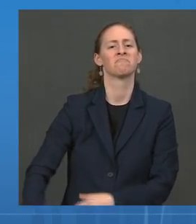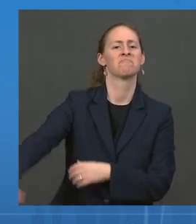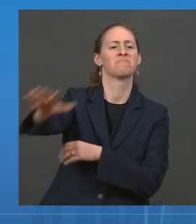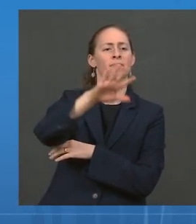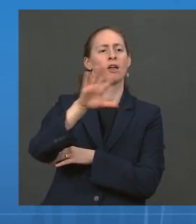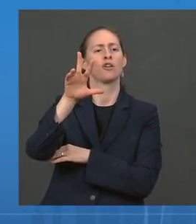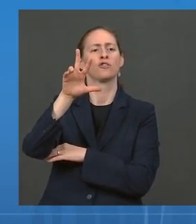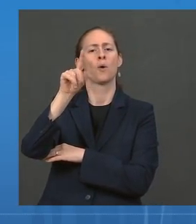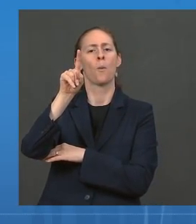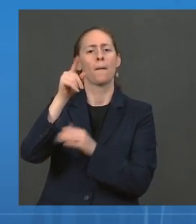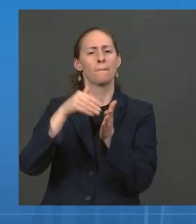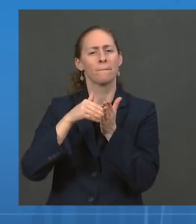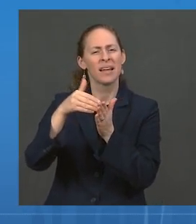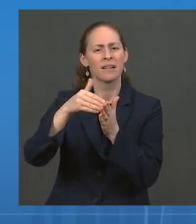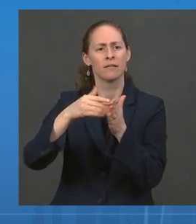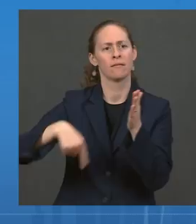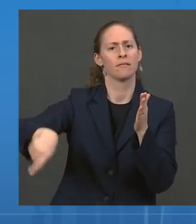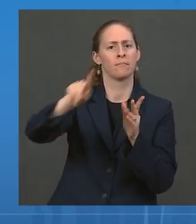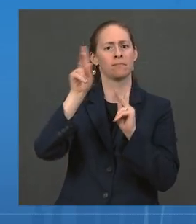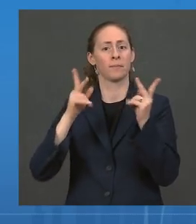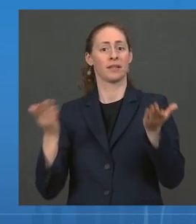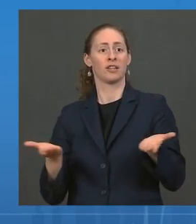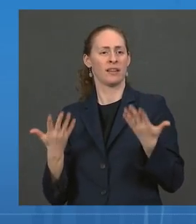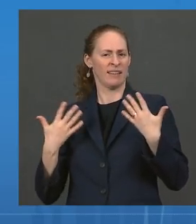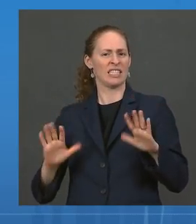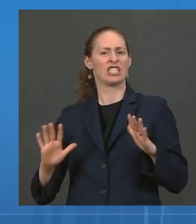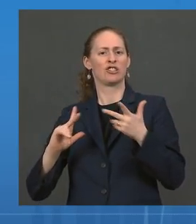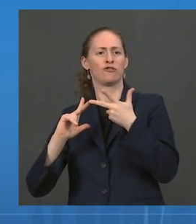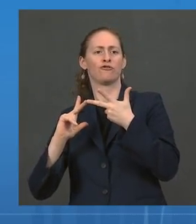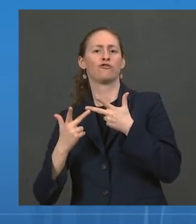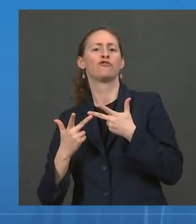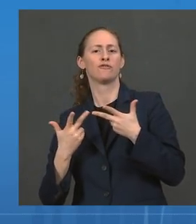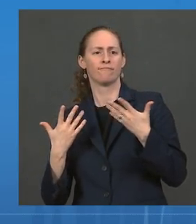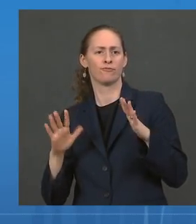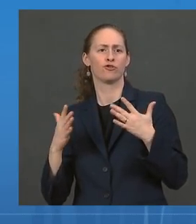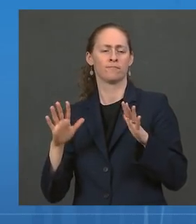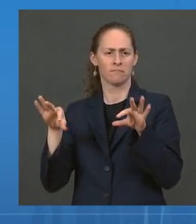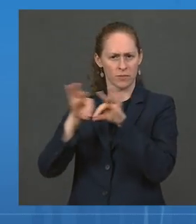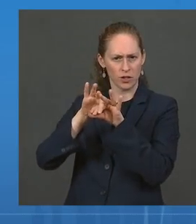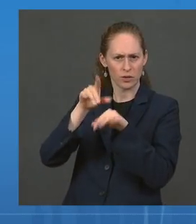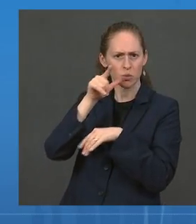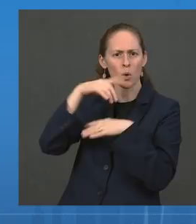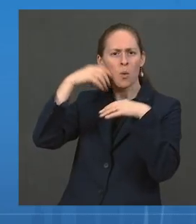Importantly, we are getting boosters to eligible seniors -- those most at risk and most vulnerable.